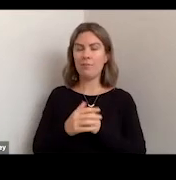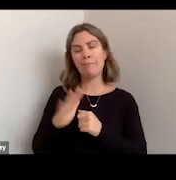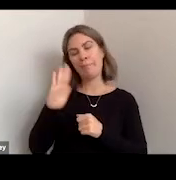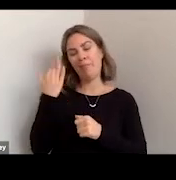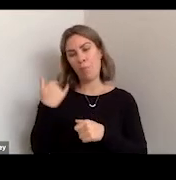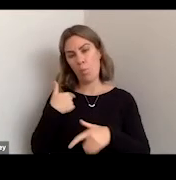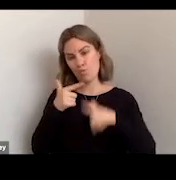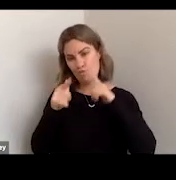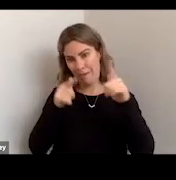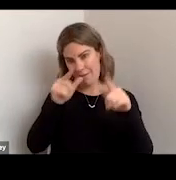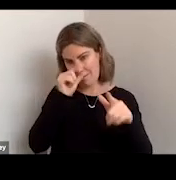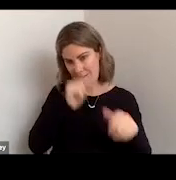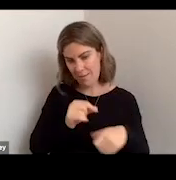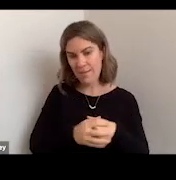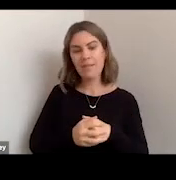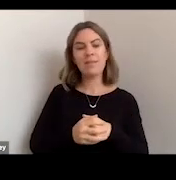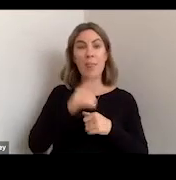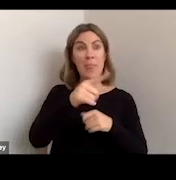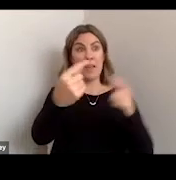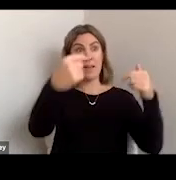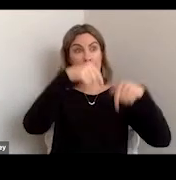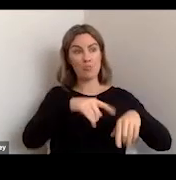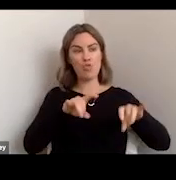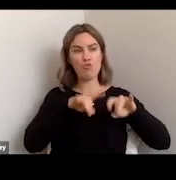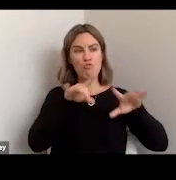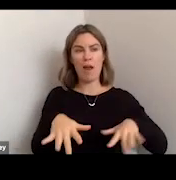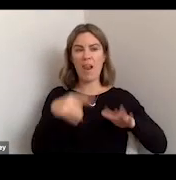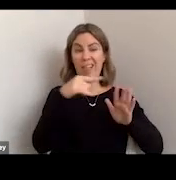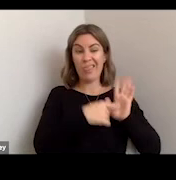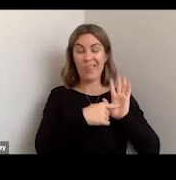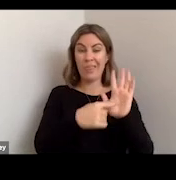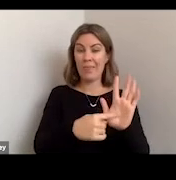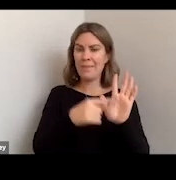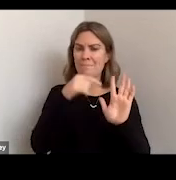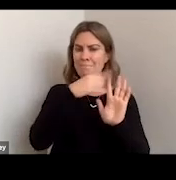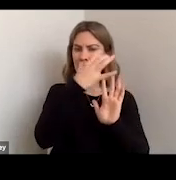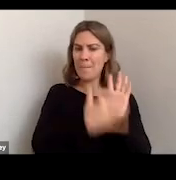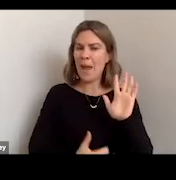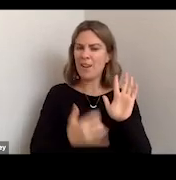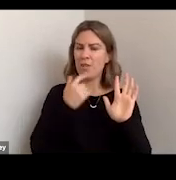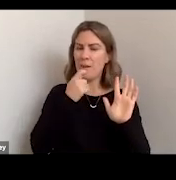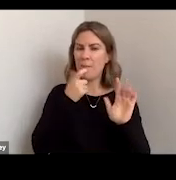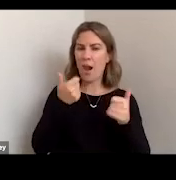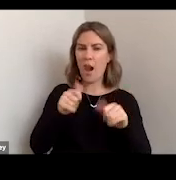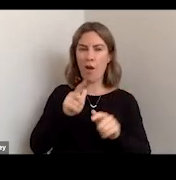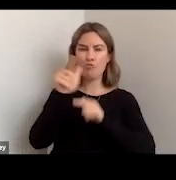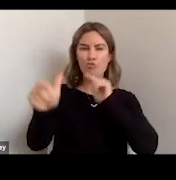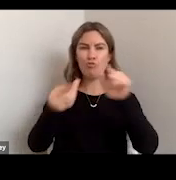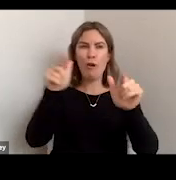would come to Australia. Their Facebook page is more like a travel magazine. It faces on more of the luxury high-end travel kind of thing.